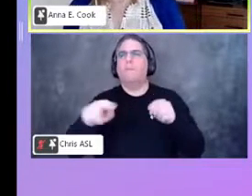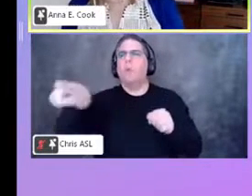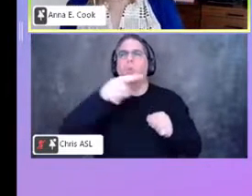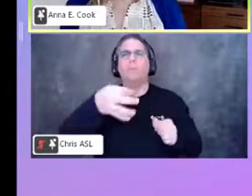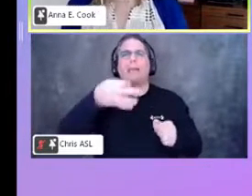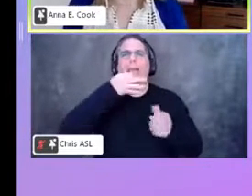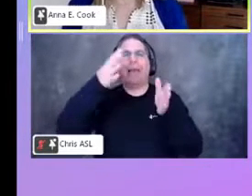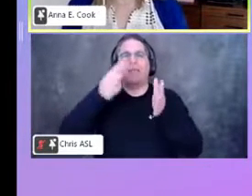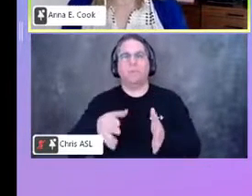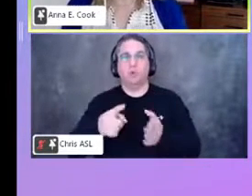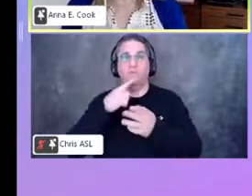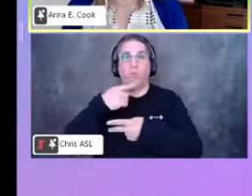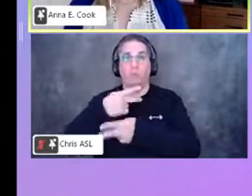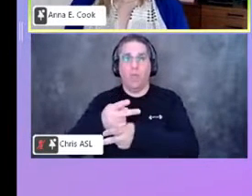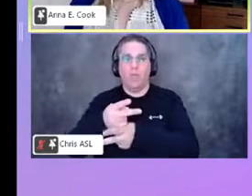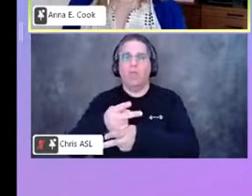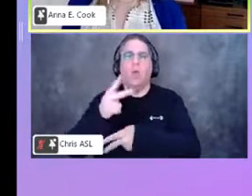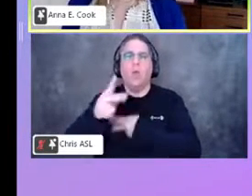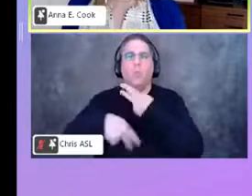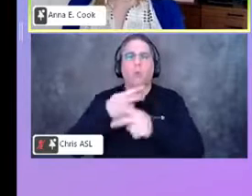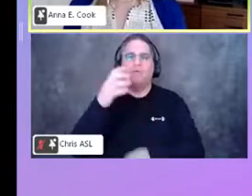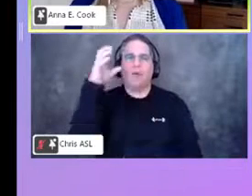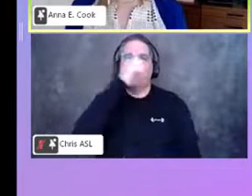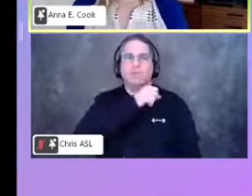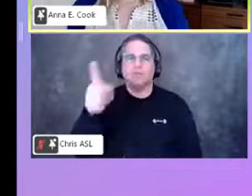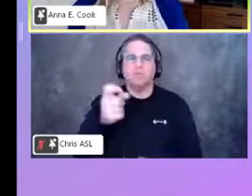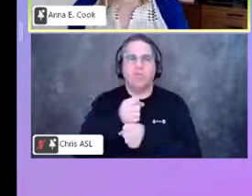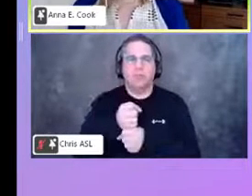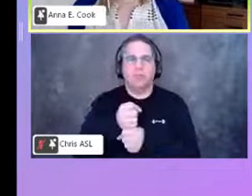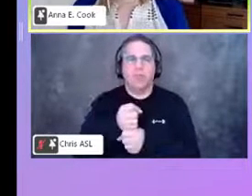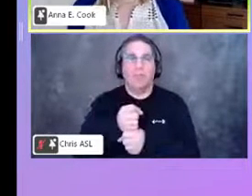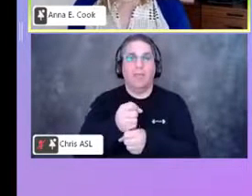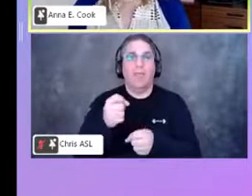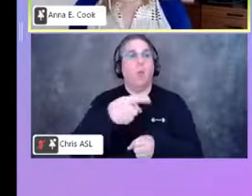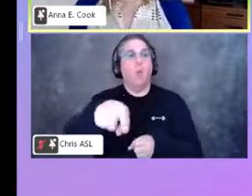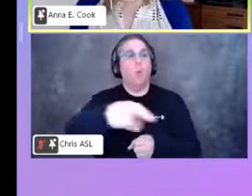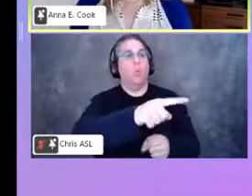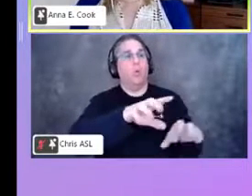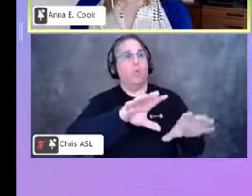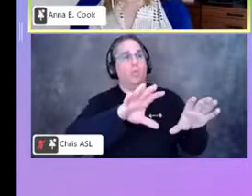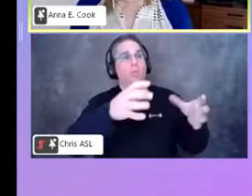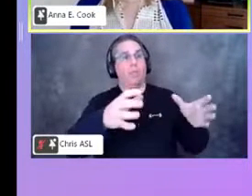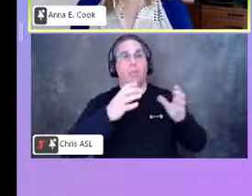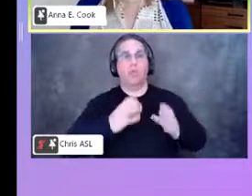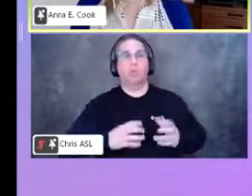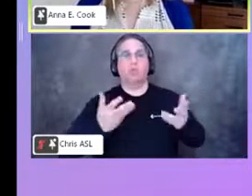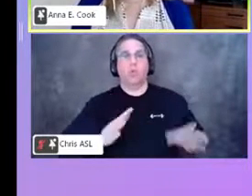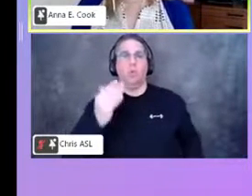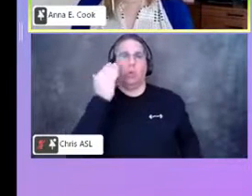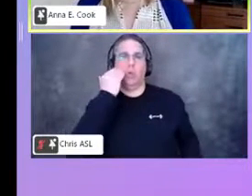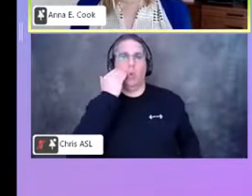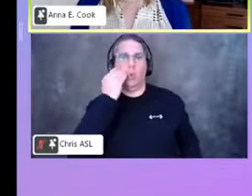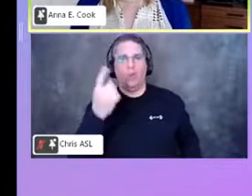what is known when someone new is learning and it's also important to consider how technology